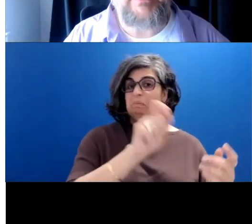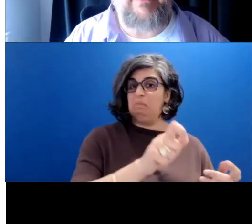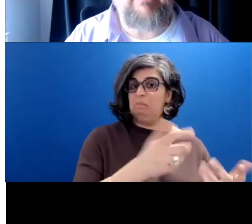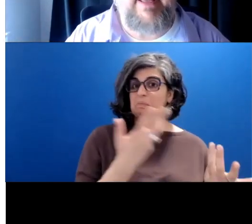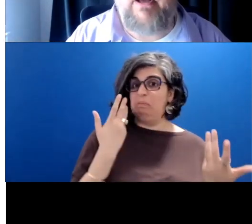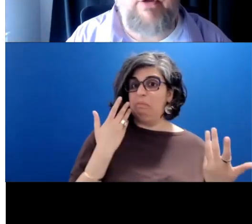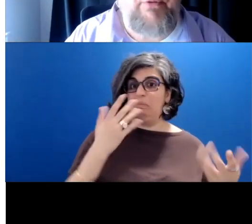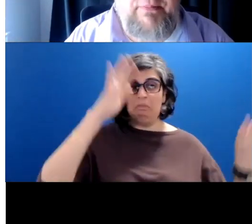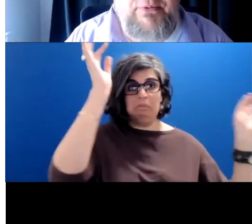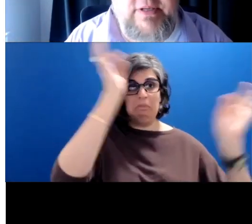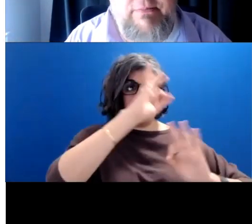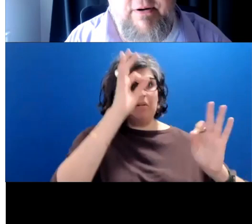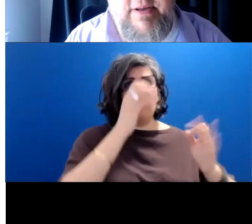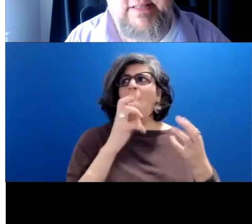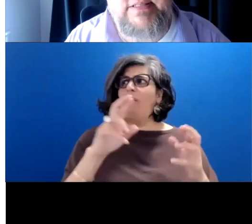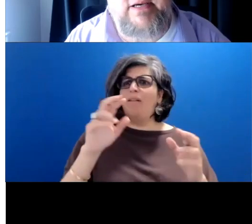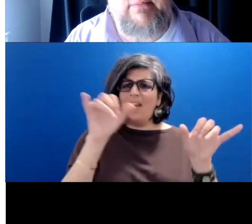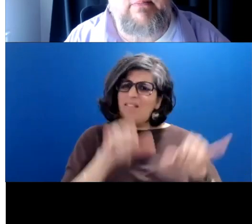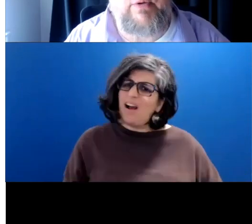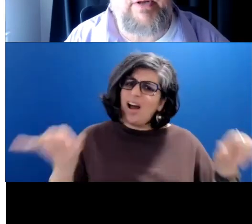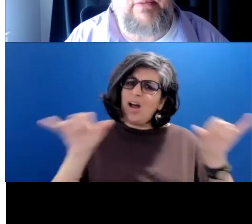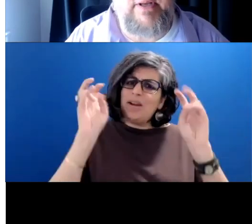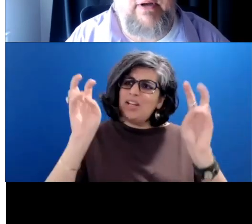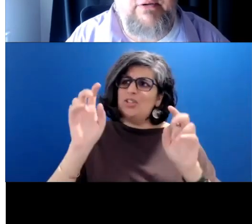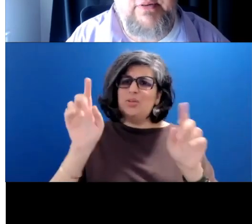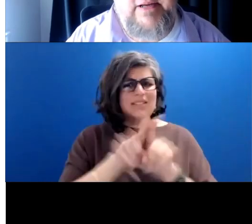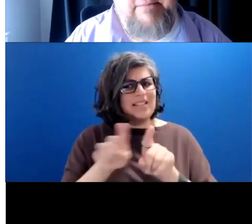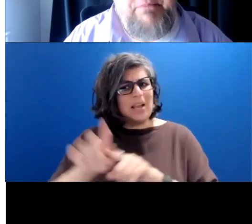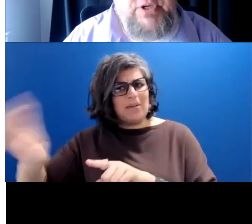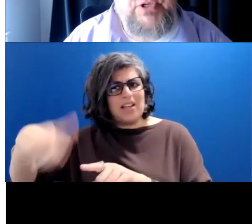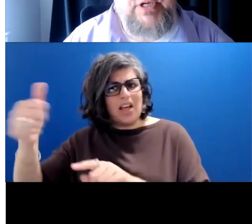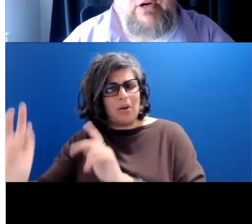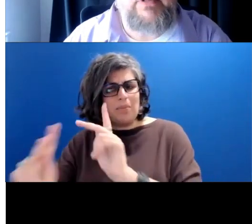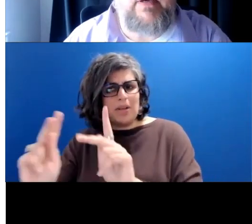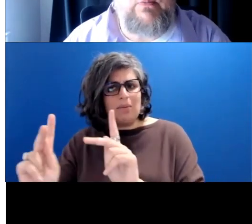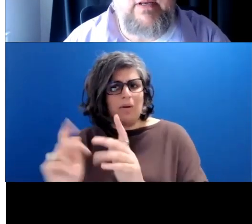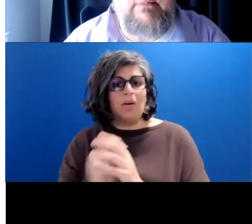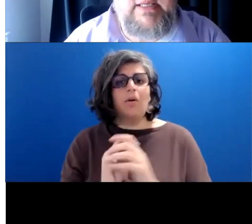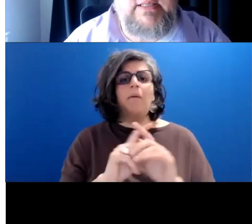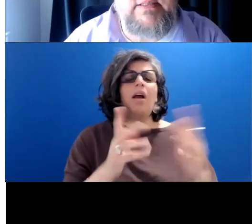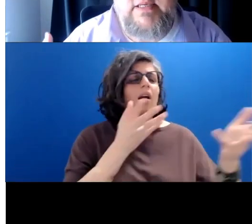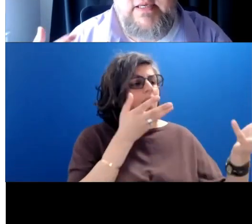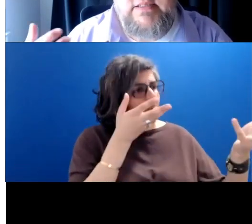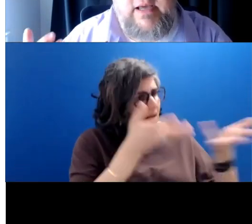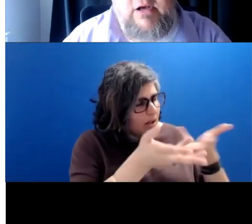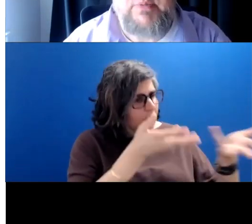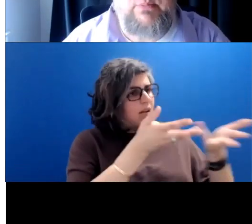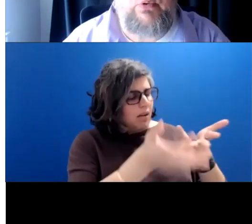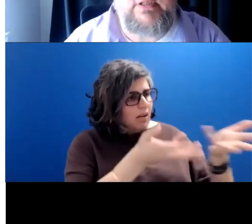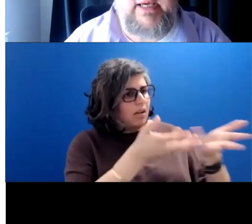that other people experience around their mental health, but share with them what it means to help support